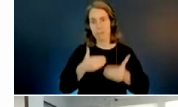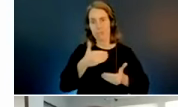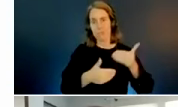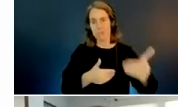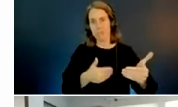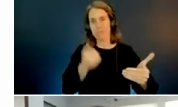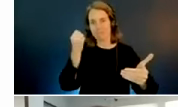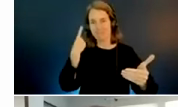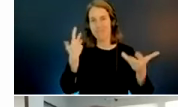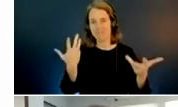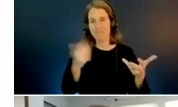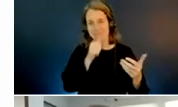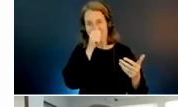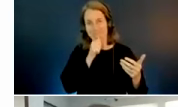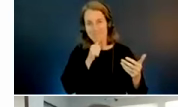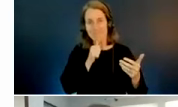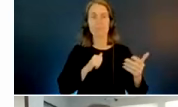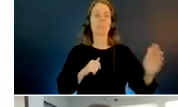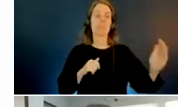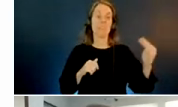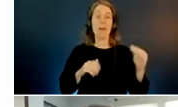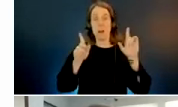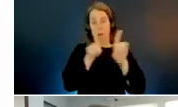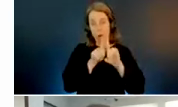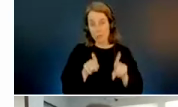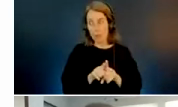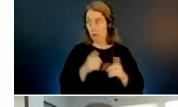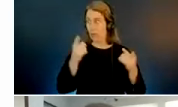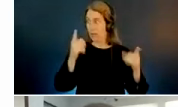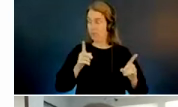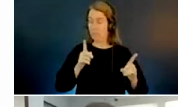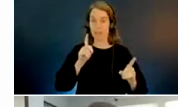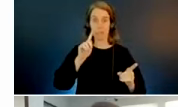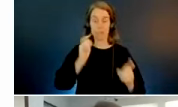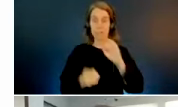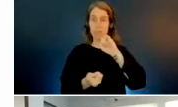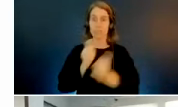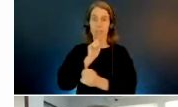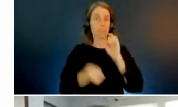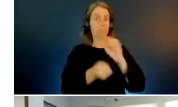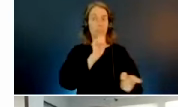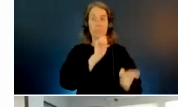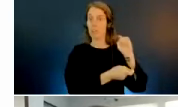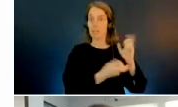and we saw this a lot in 2020 where there were some there were some lawsuits that were happening